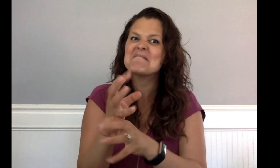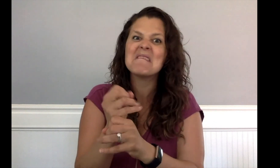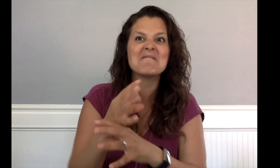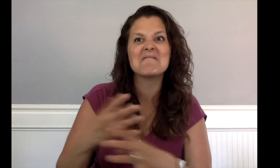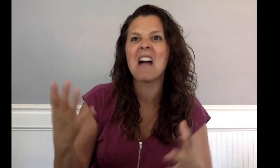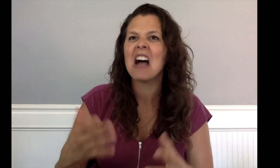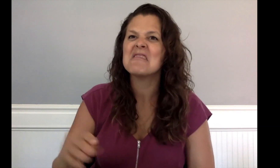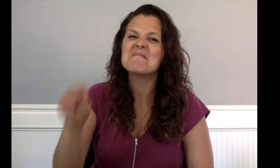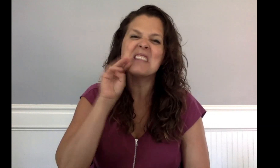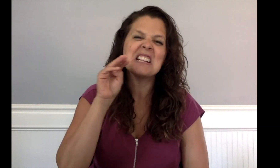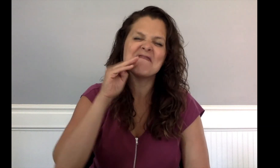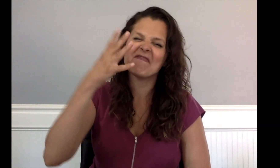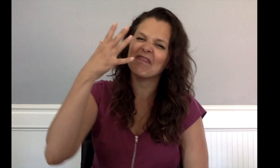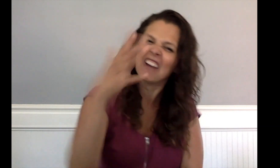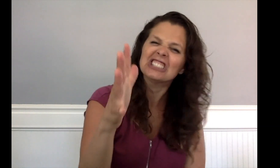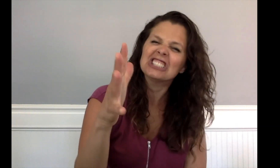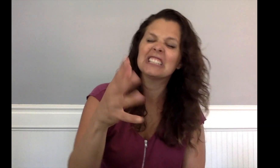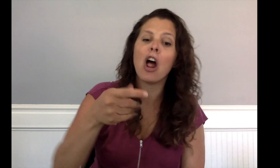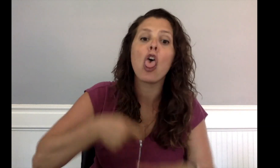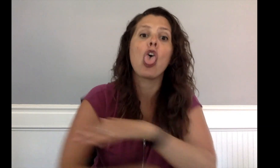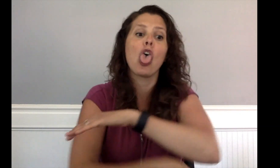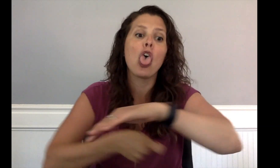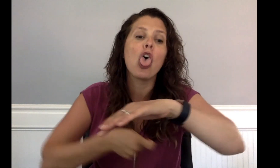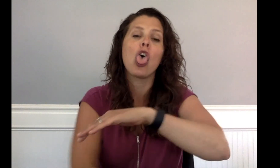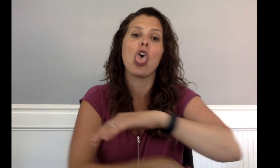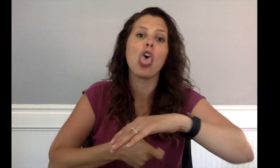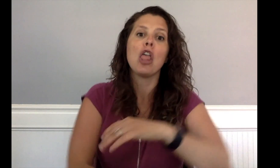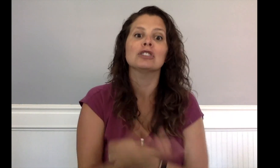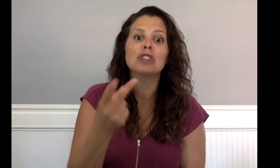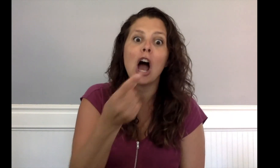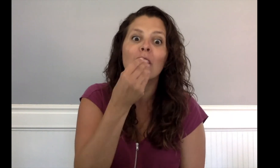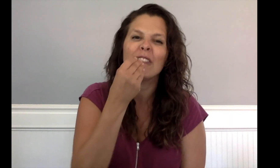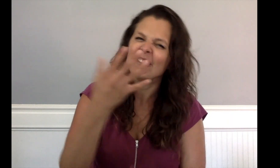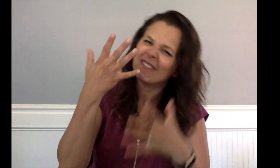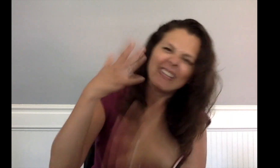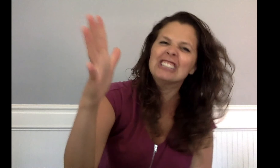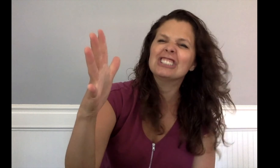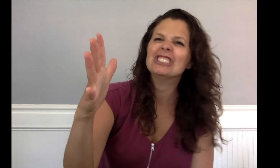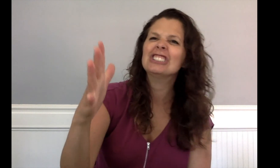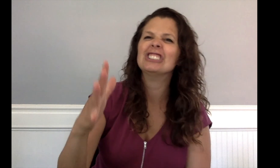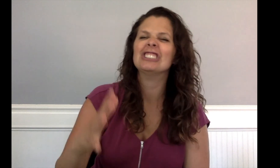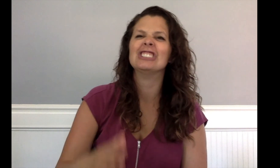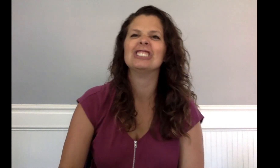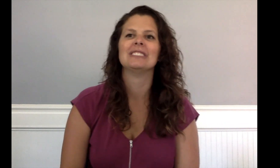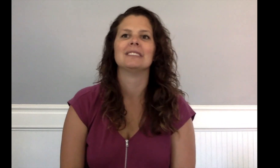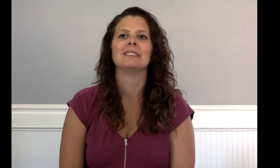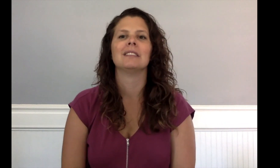was saying, “Millie! Stop feeding Bear your dinner.”